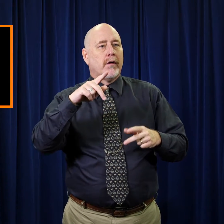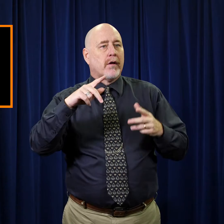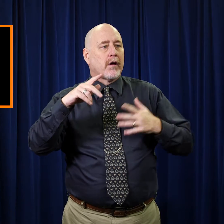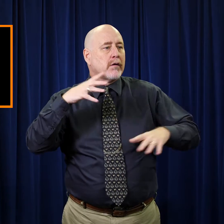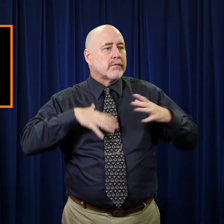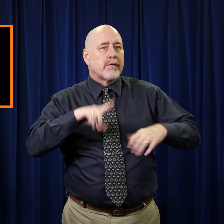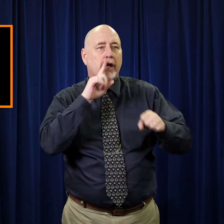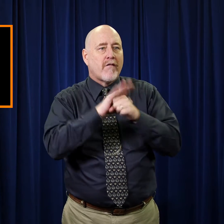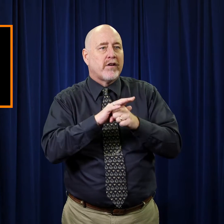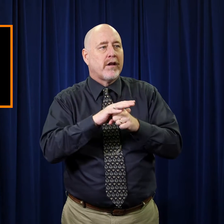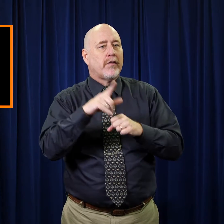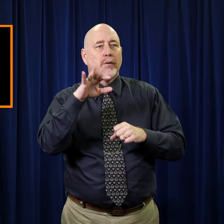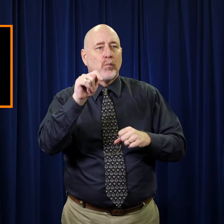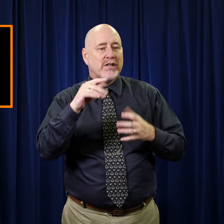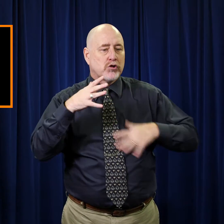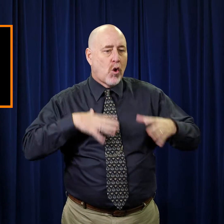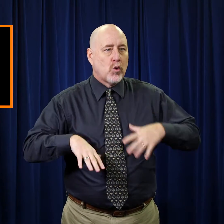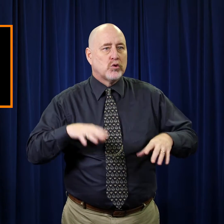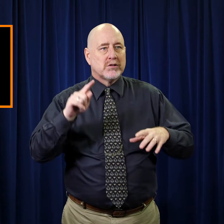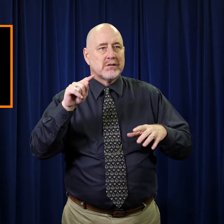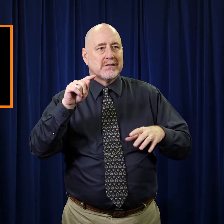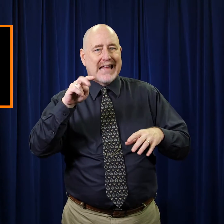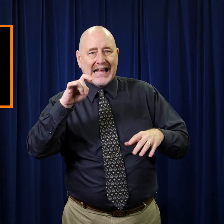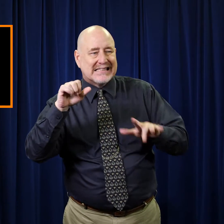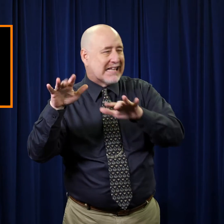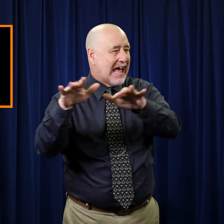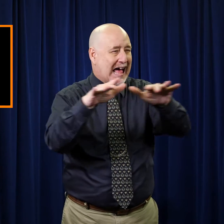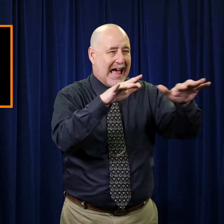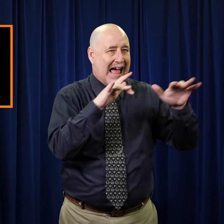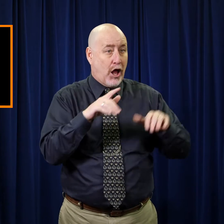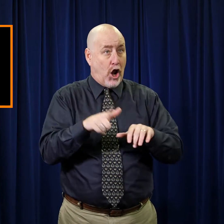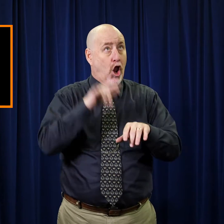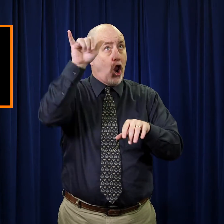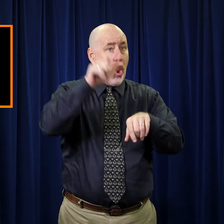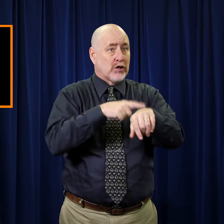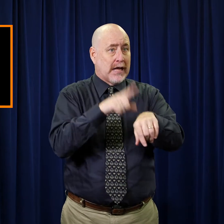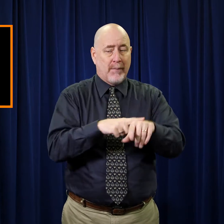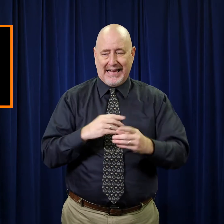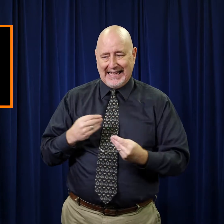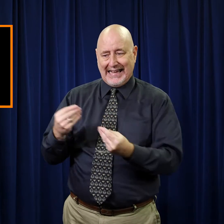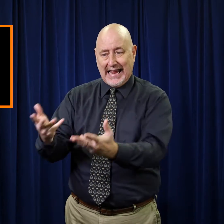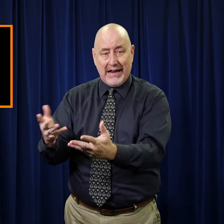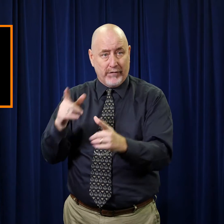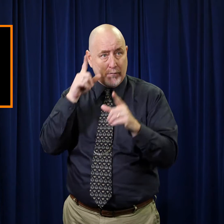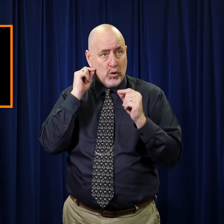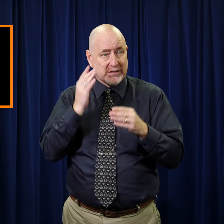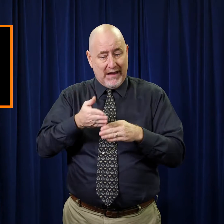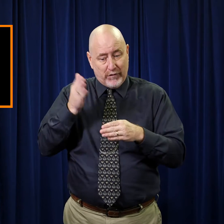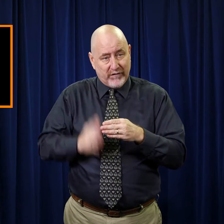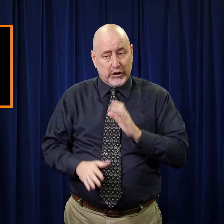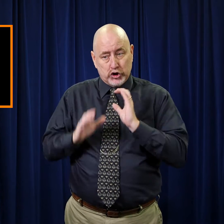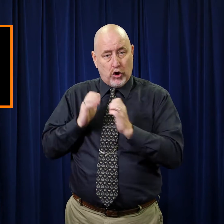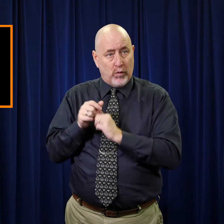garments, sacrifices and taxes. It took a long time. And He gave unto Moses— when He had made an